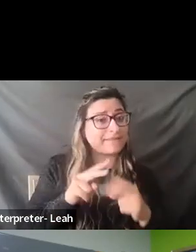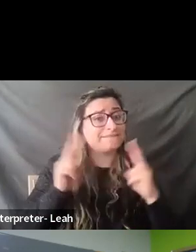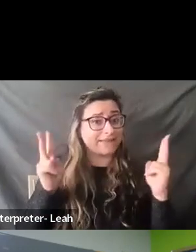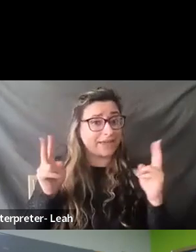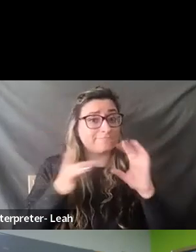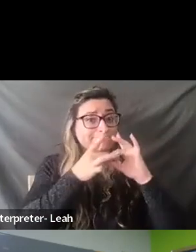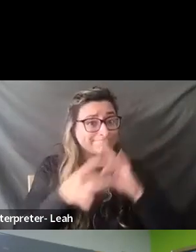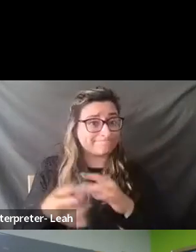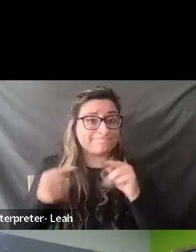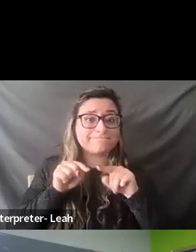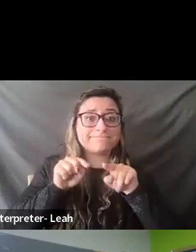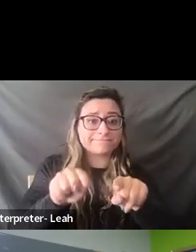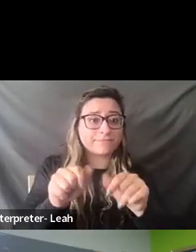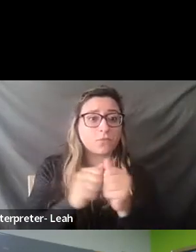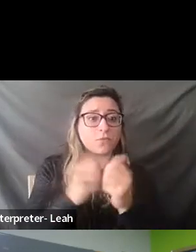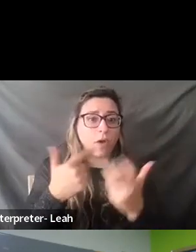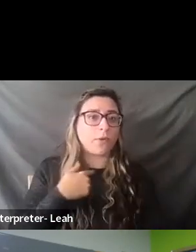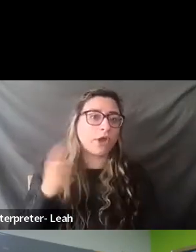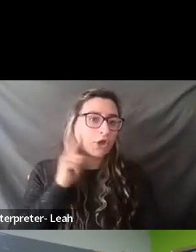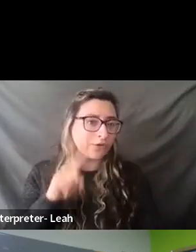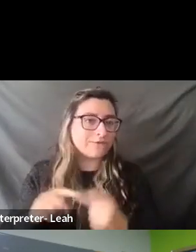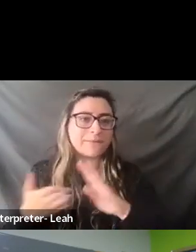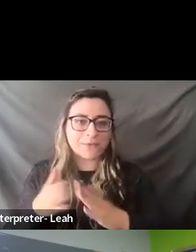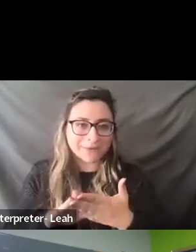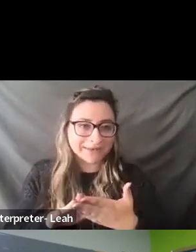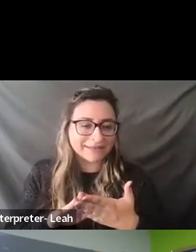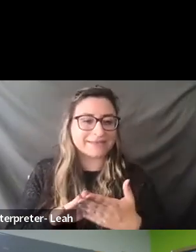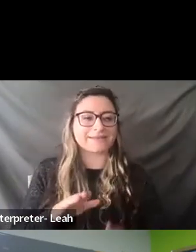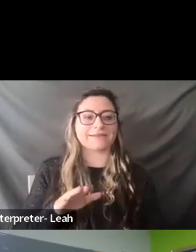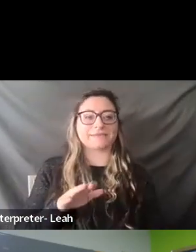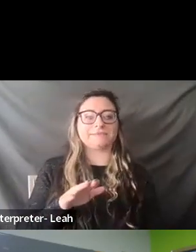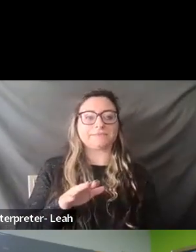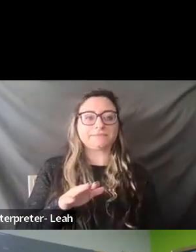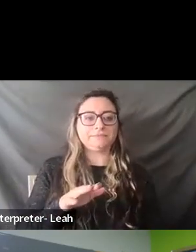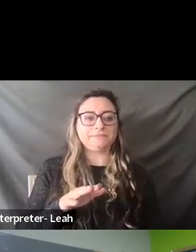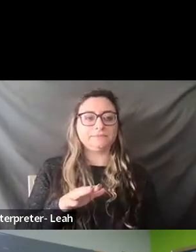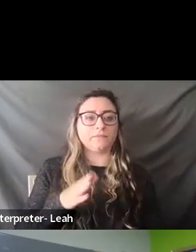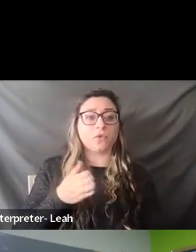And when they were able to share without repercussion and absolute anonymity, we discovered really that was very predominantly three areas of perceived barriers from the perspective of the department of health representatives and the public health representatives.